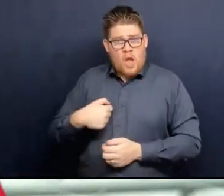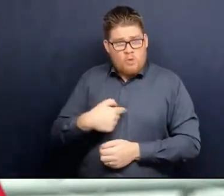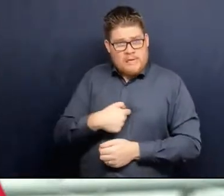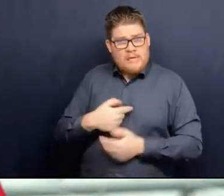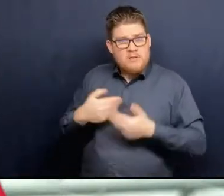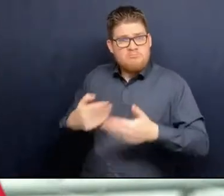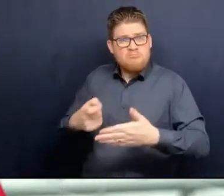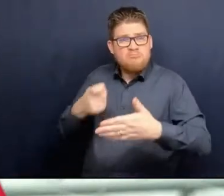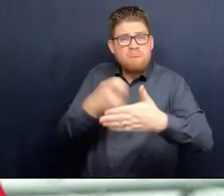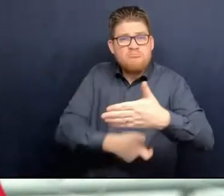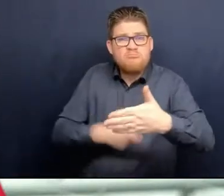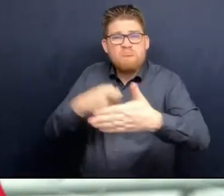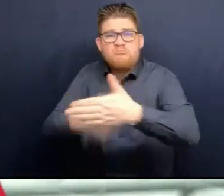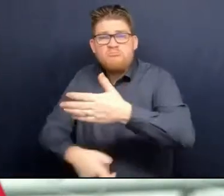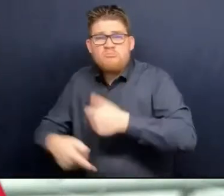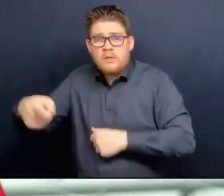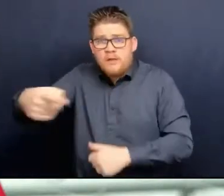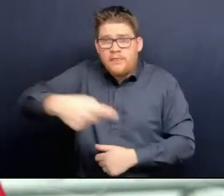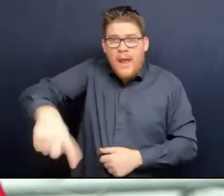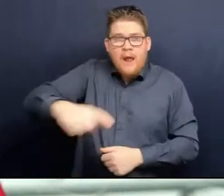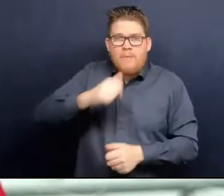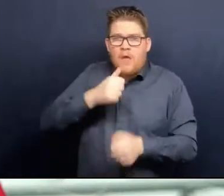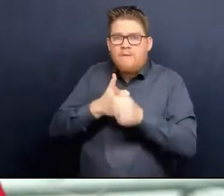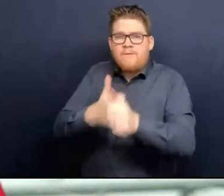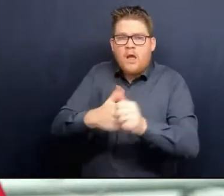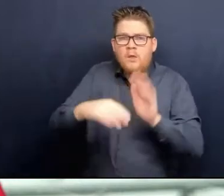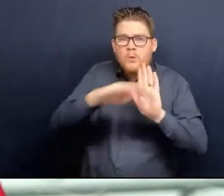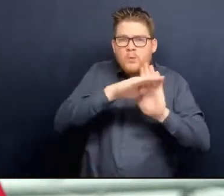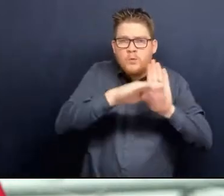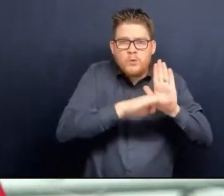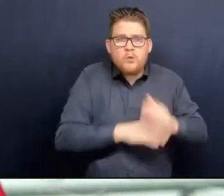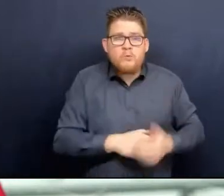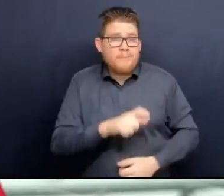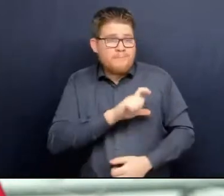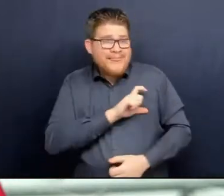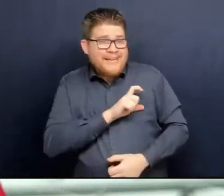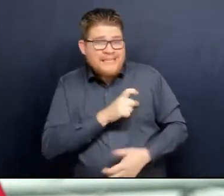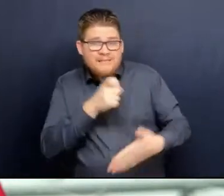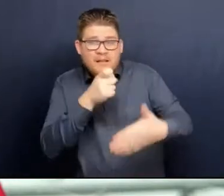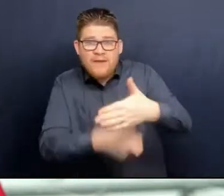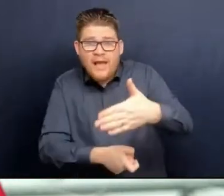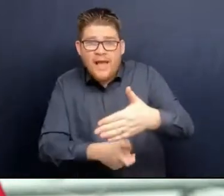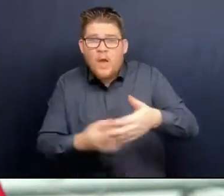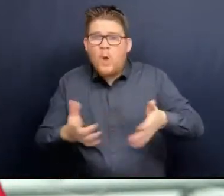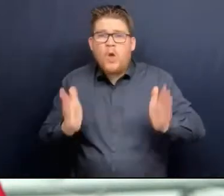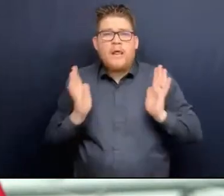officers still going out or we three throwing our hands up and saying, You know, we're going in that direction, so things will